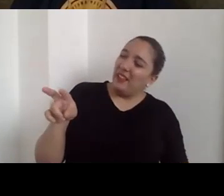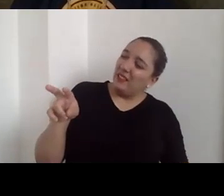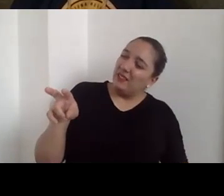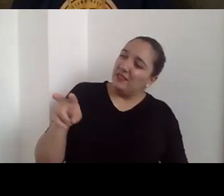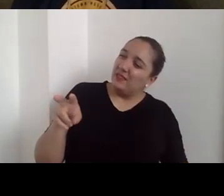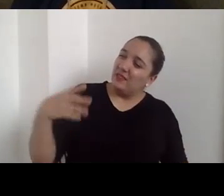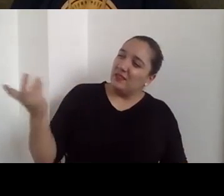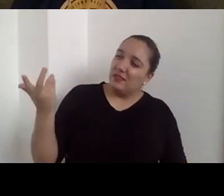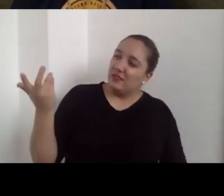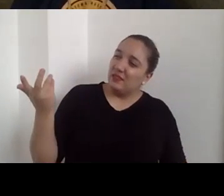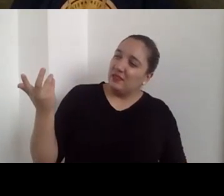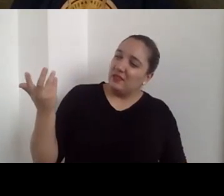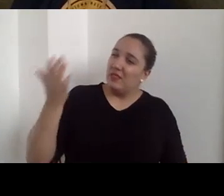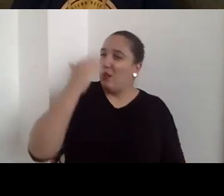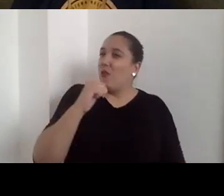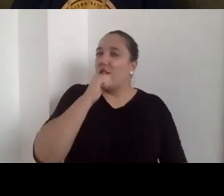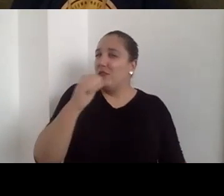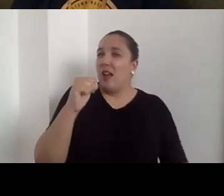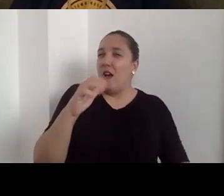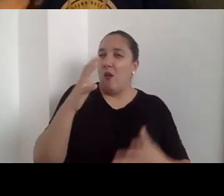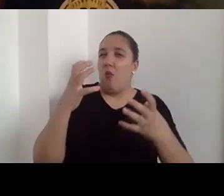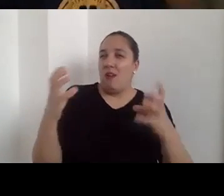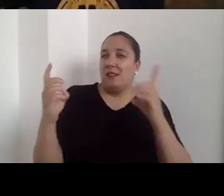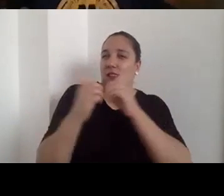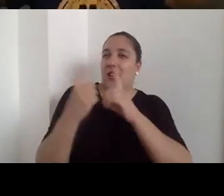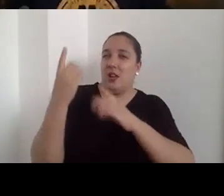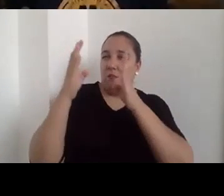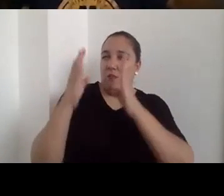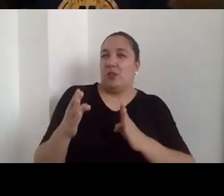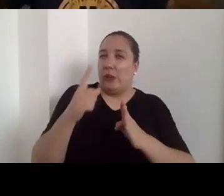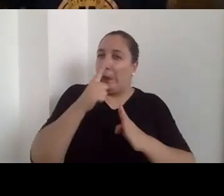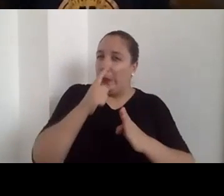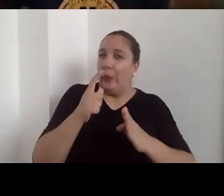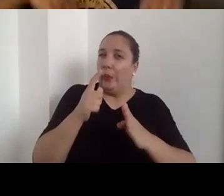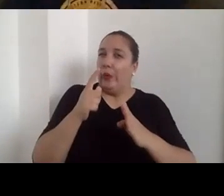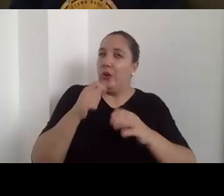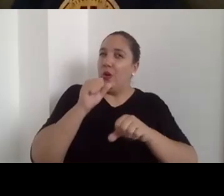Anyway, that's something that's been thrown at me since I was in my 20s.